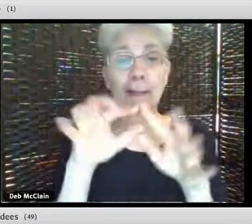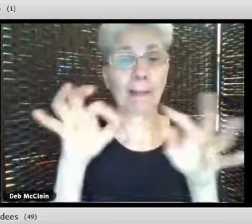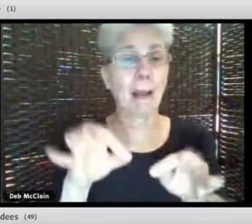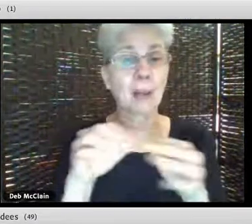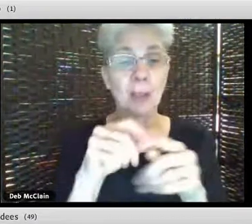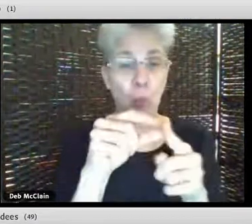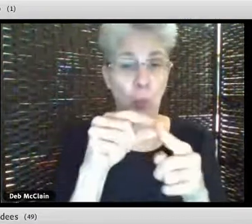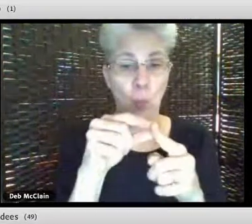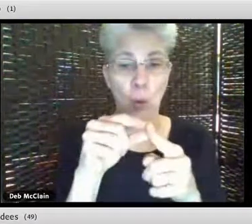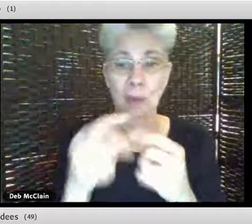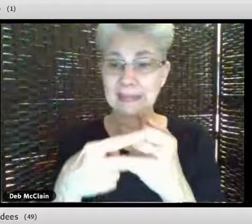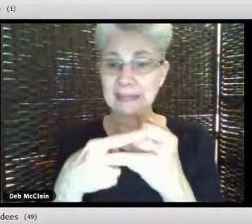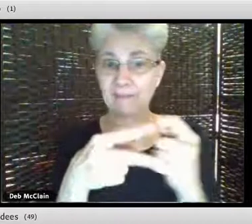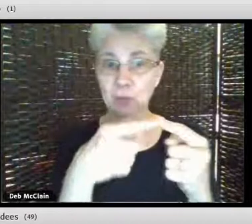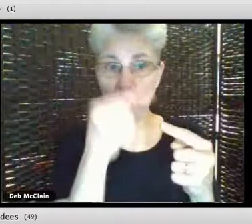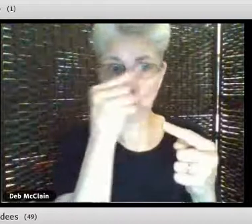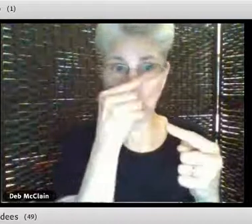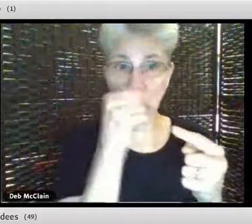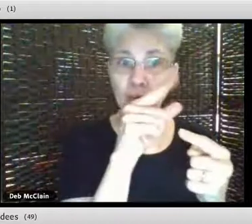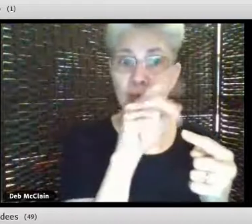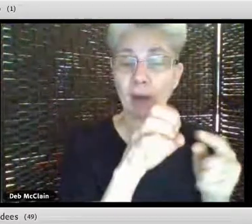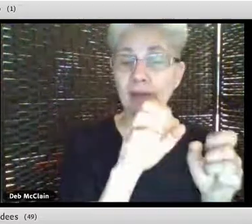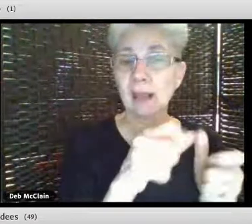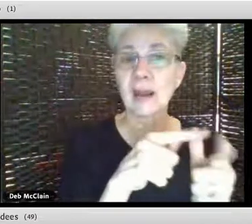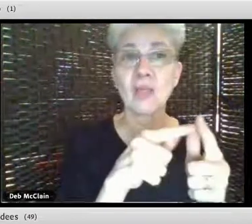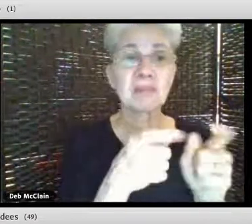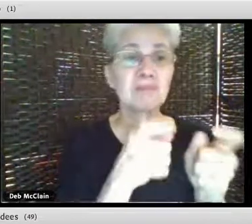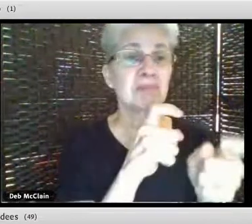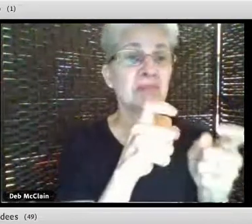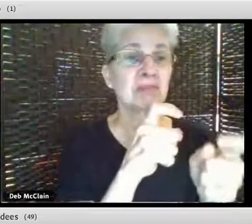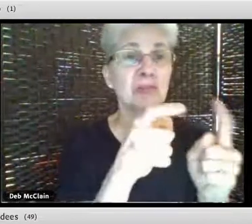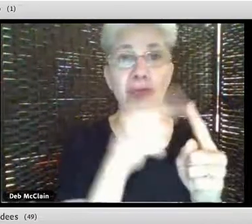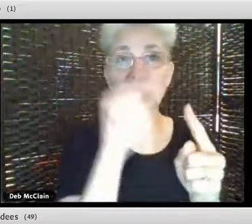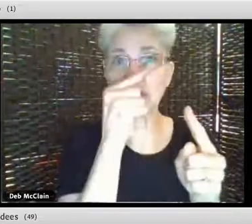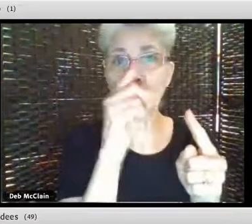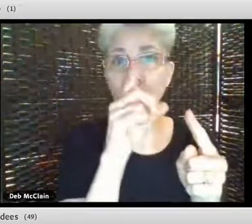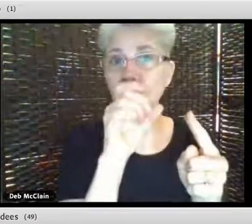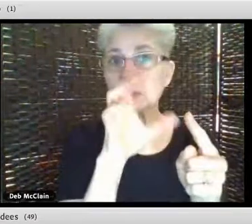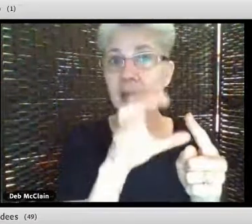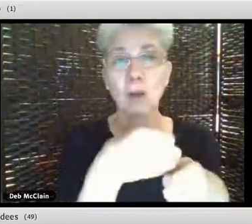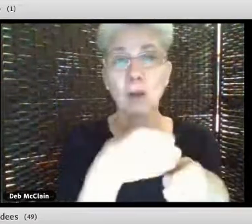and save it to your Google Drive, and then you could change it to a Google Doc. You could open it as a Google Doc,